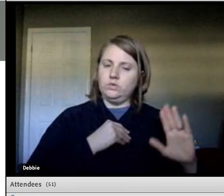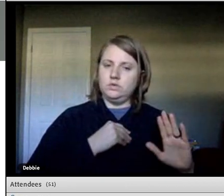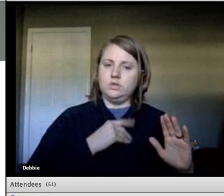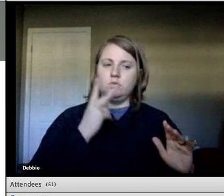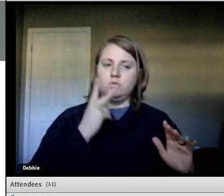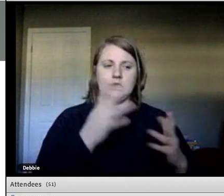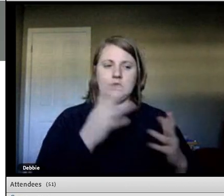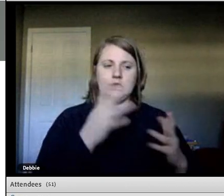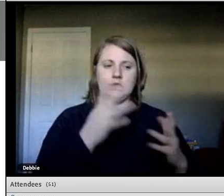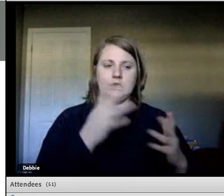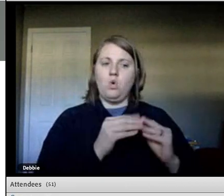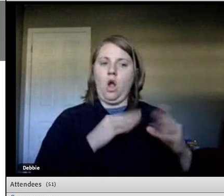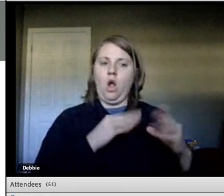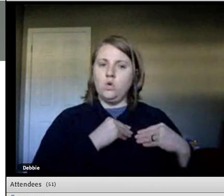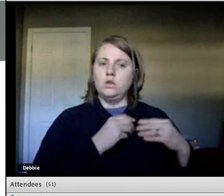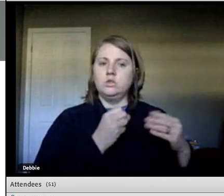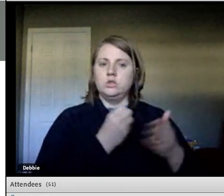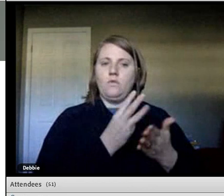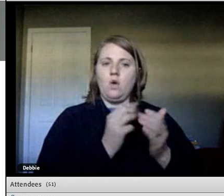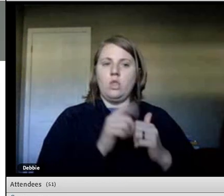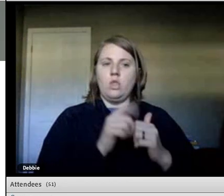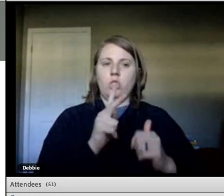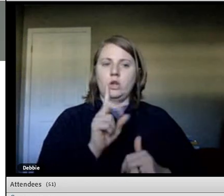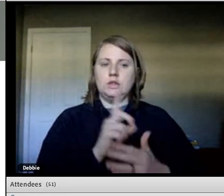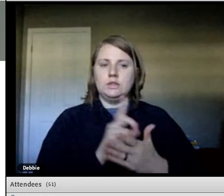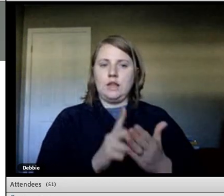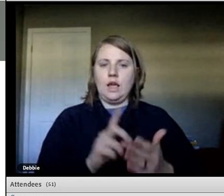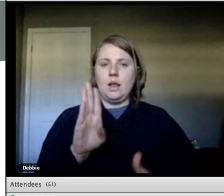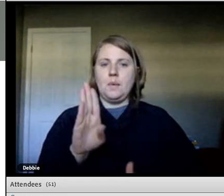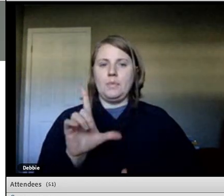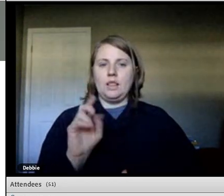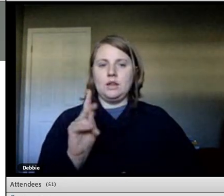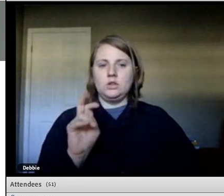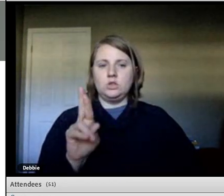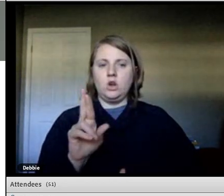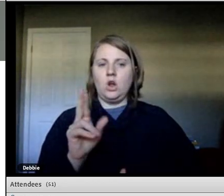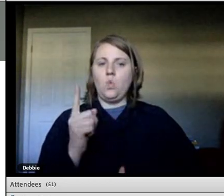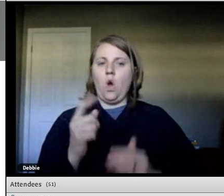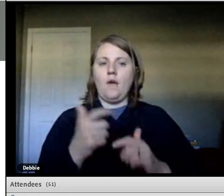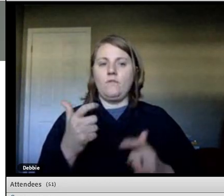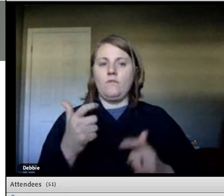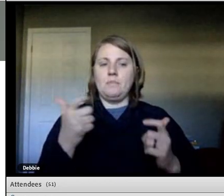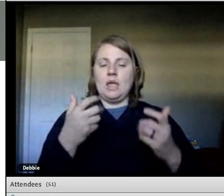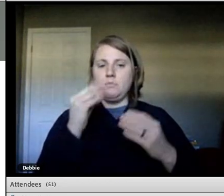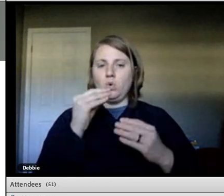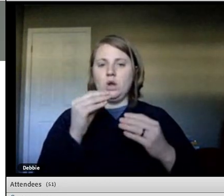Blender is probably one of the big boys in open-source. It is for 3D graphic software.